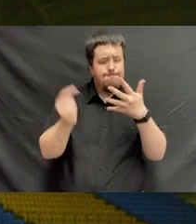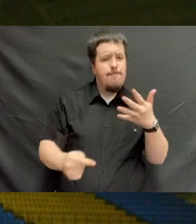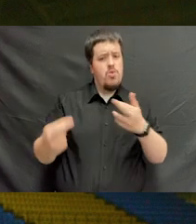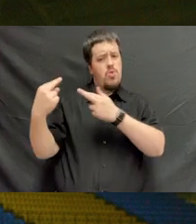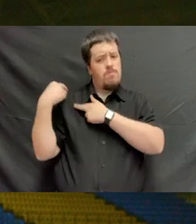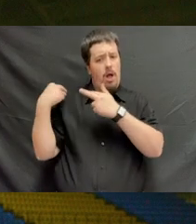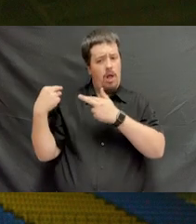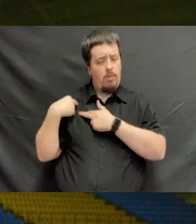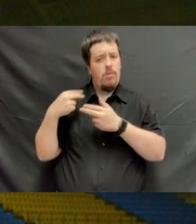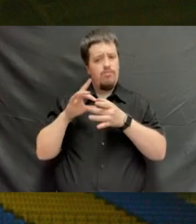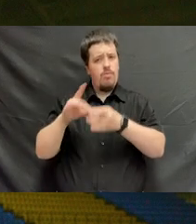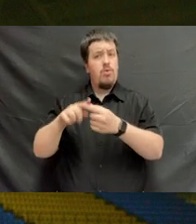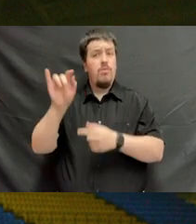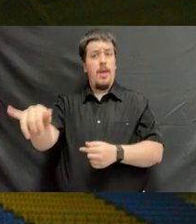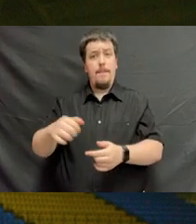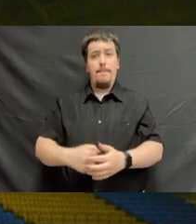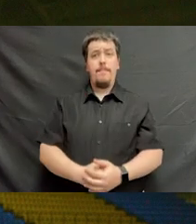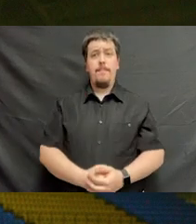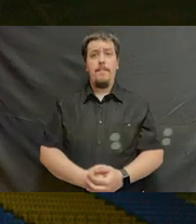amenities, and responsibilities thereto appertaining.